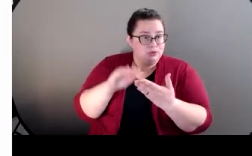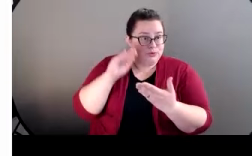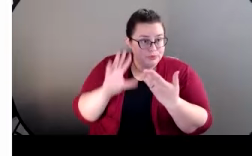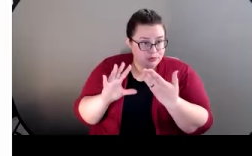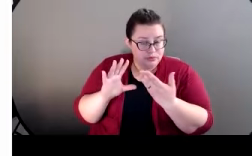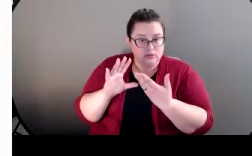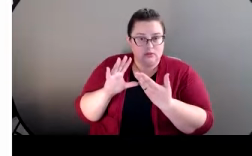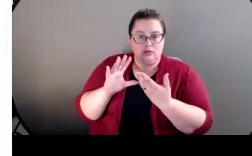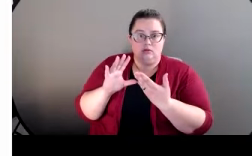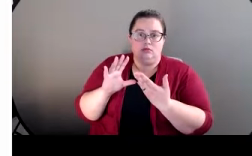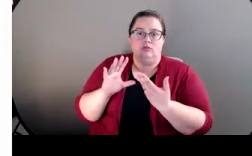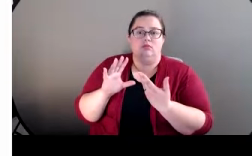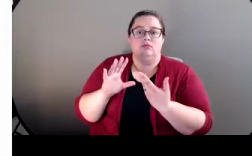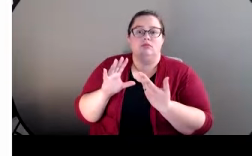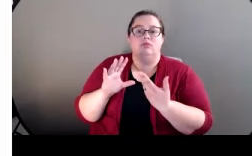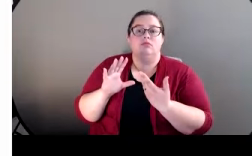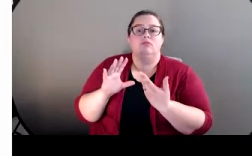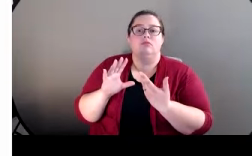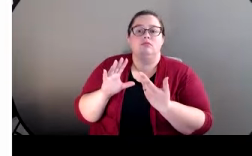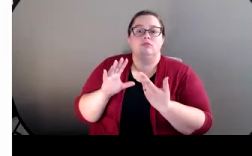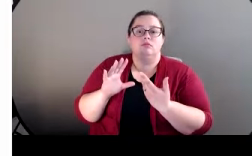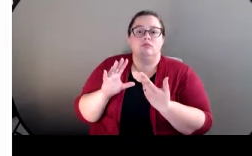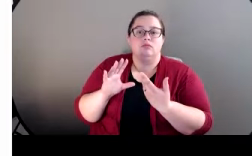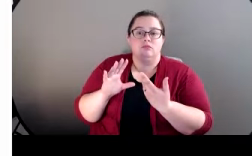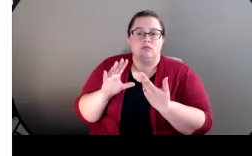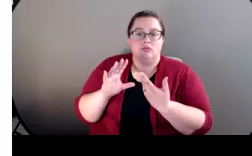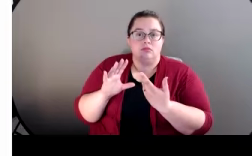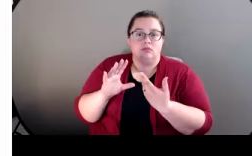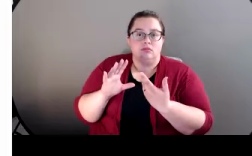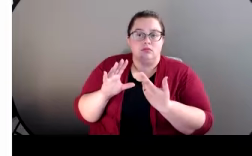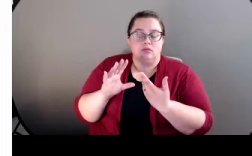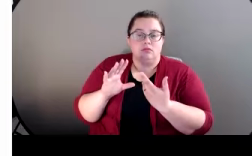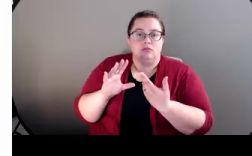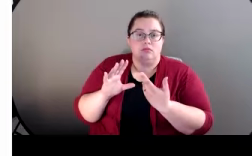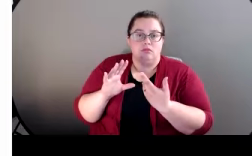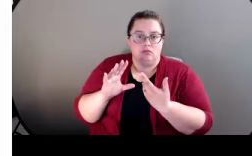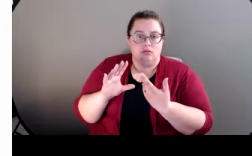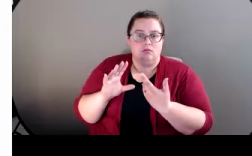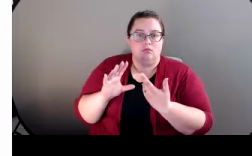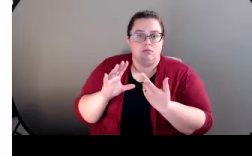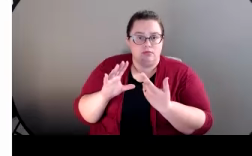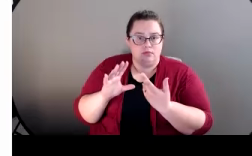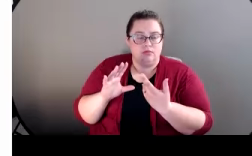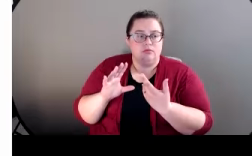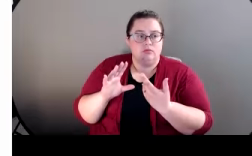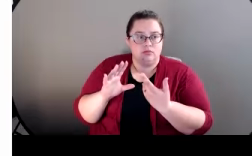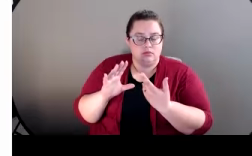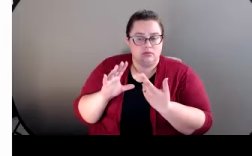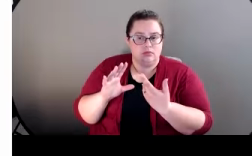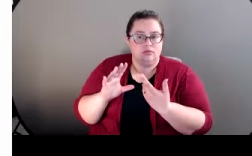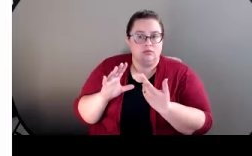in some form and you are, preventing them or not, or making it so that they do not have